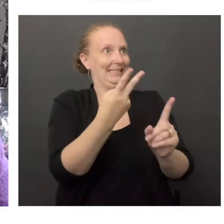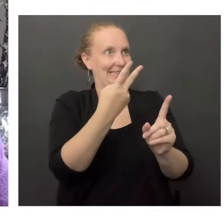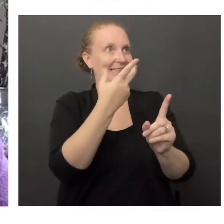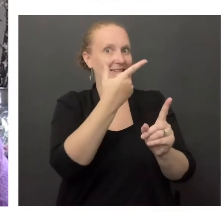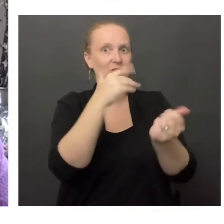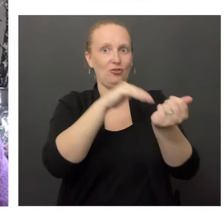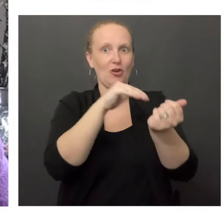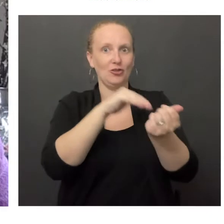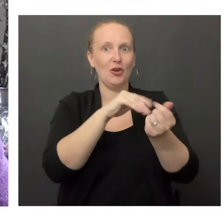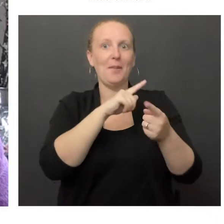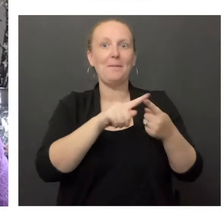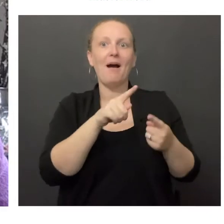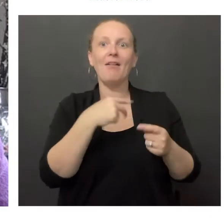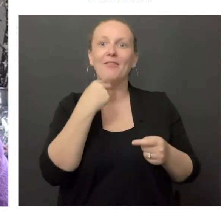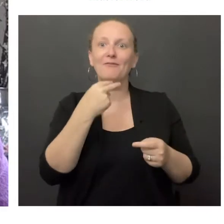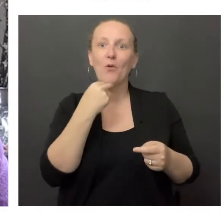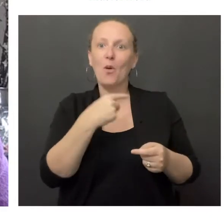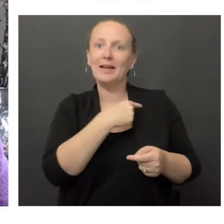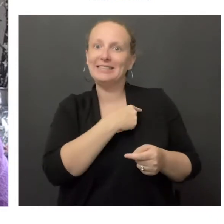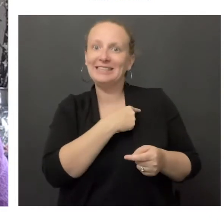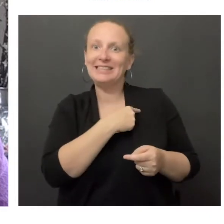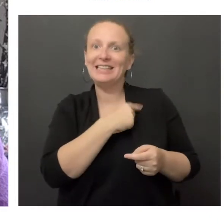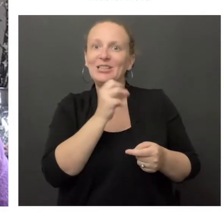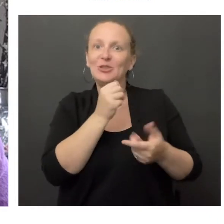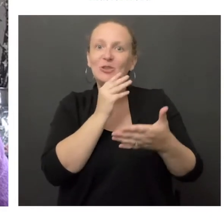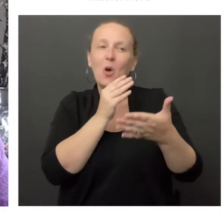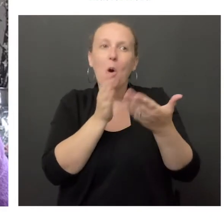That's something that, um, was a huge positive